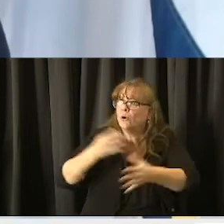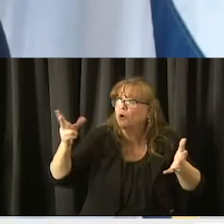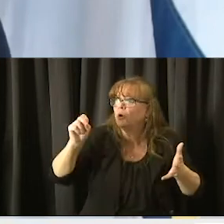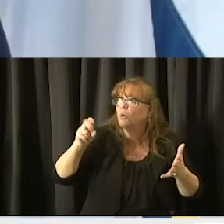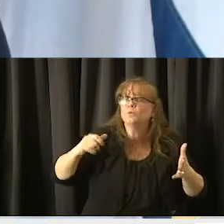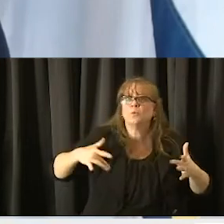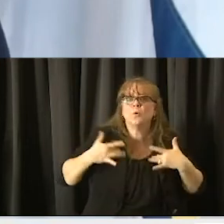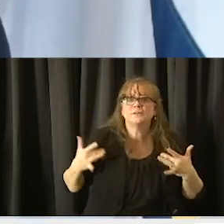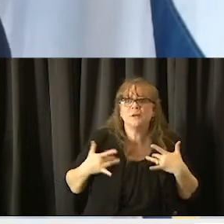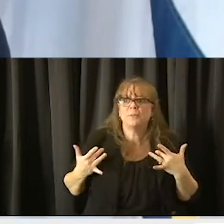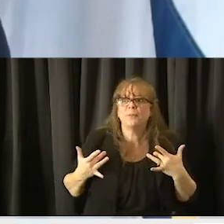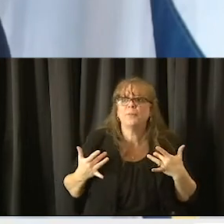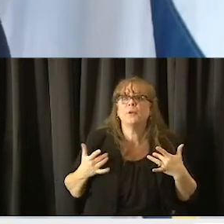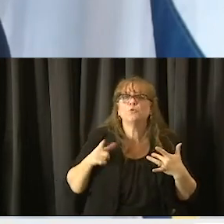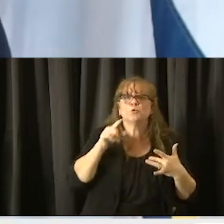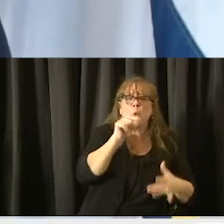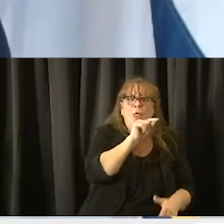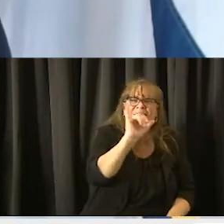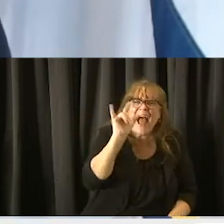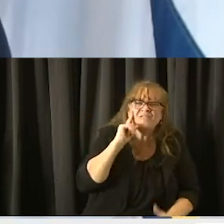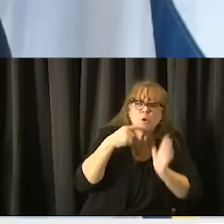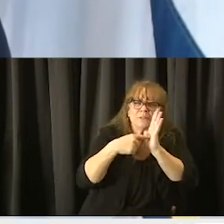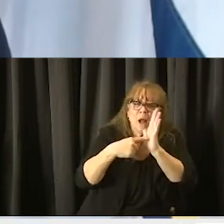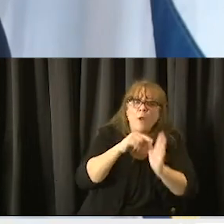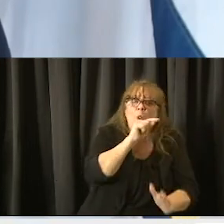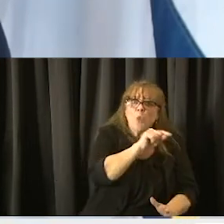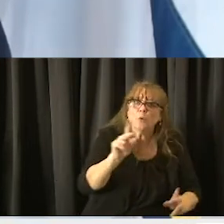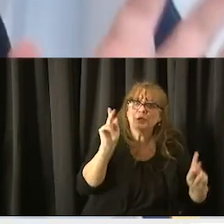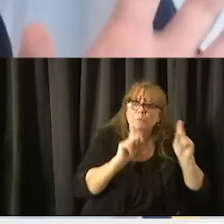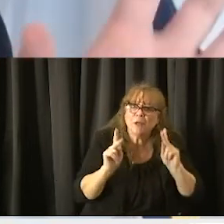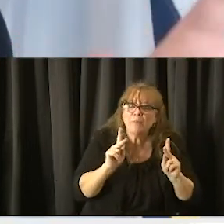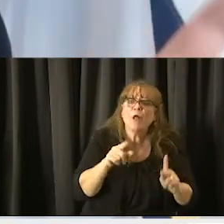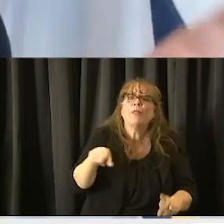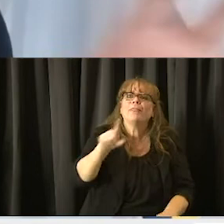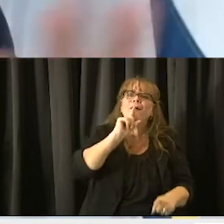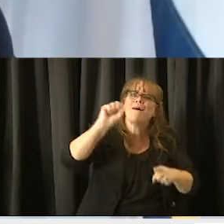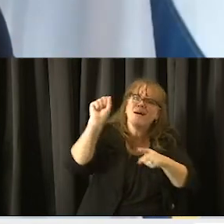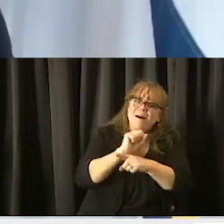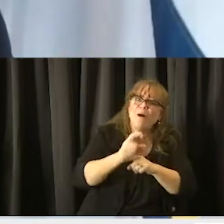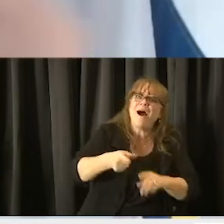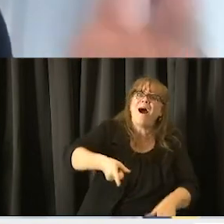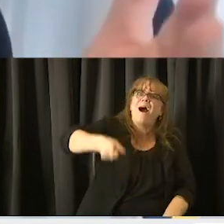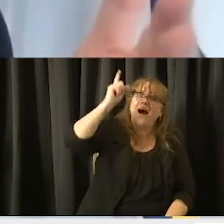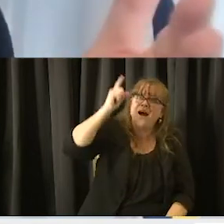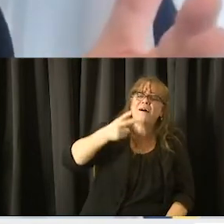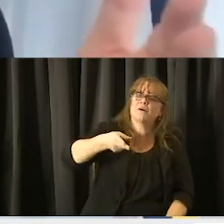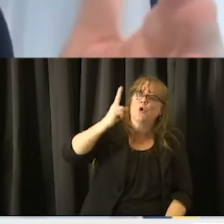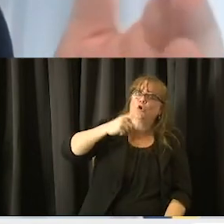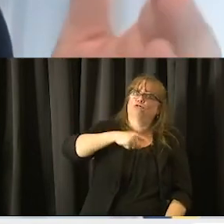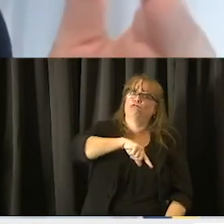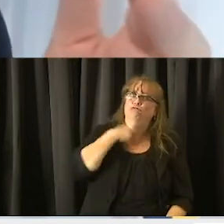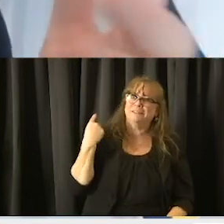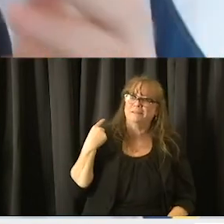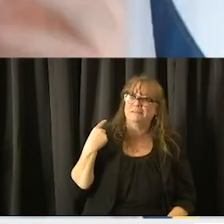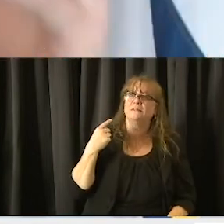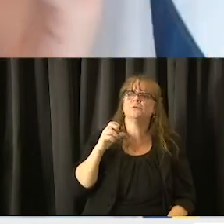a democracy providing coverage and news and information uh and um they as part of uh uh